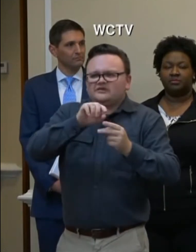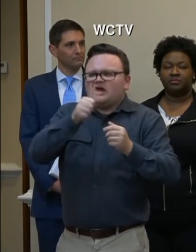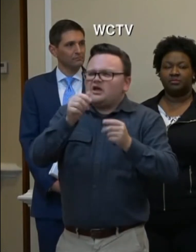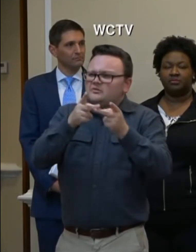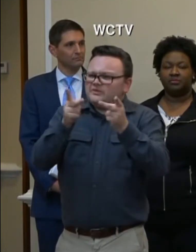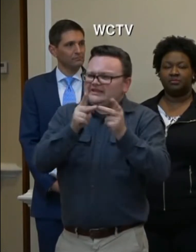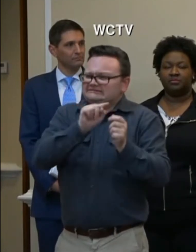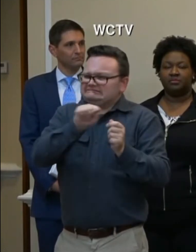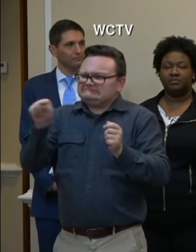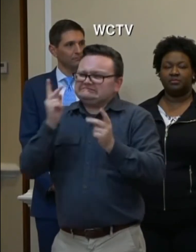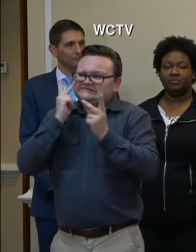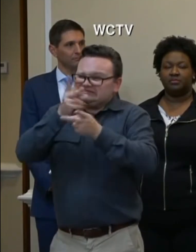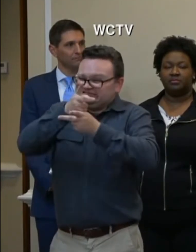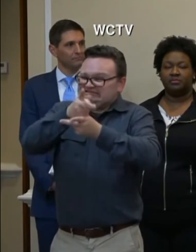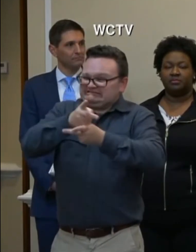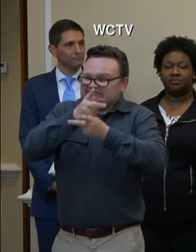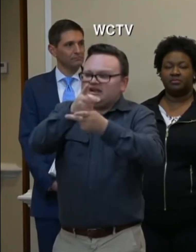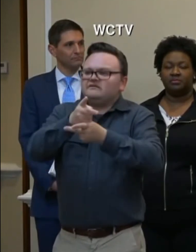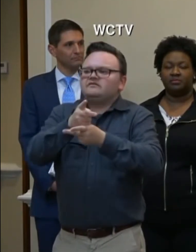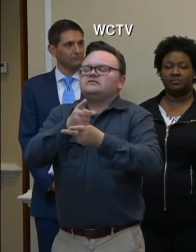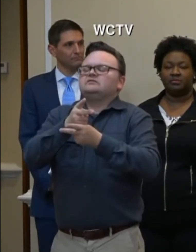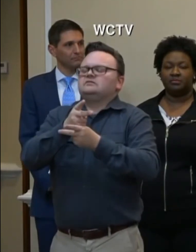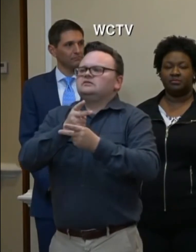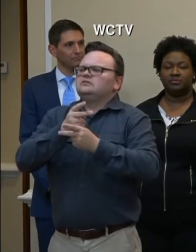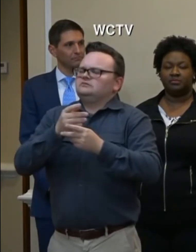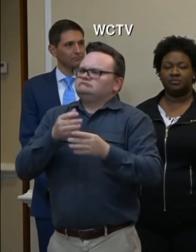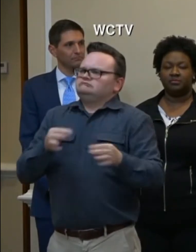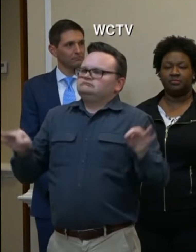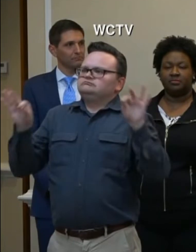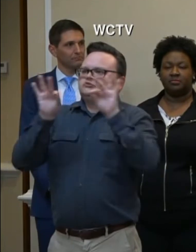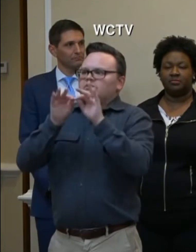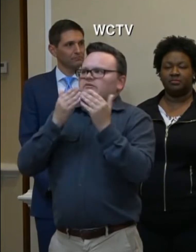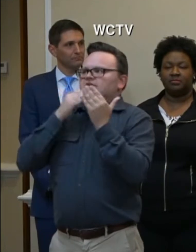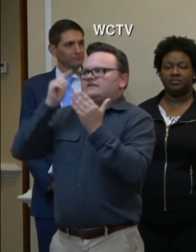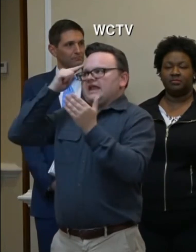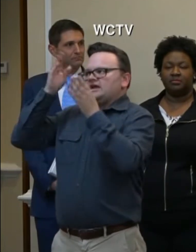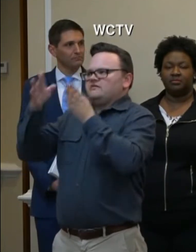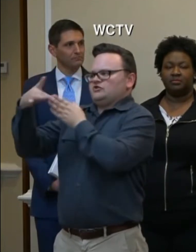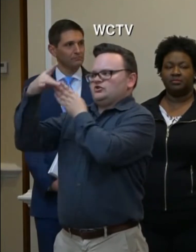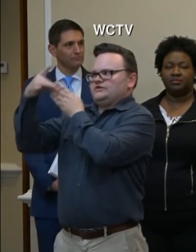leadership while the state faces this public health emergency today's